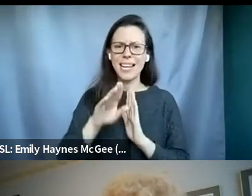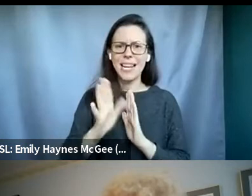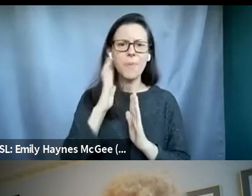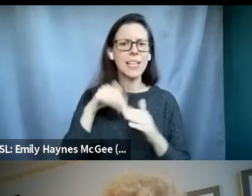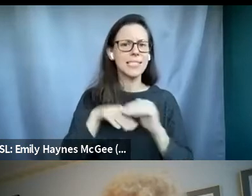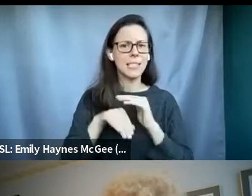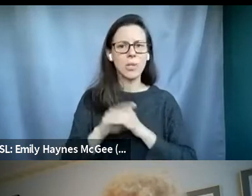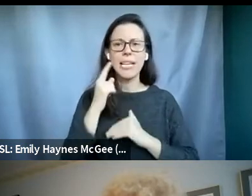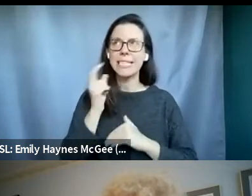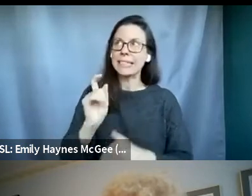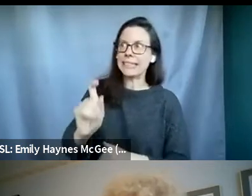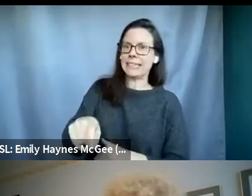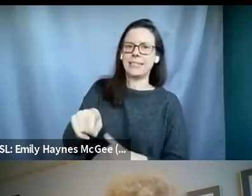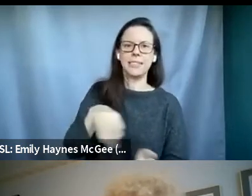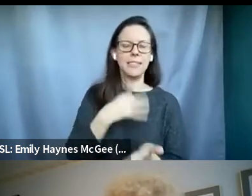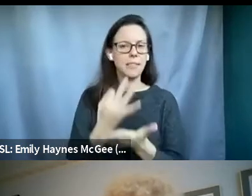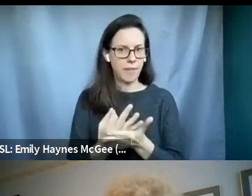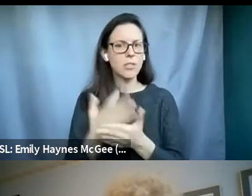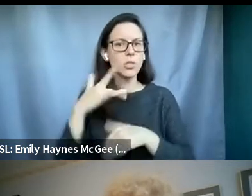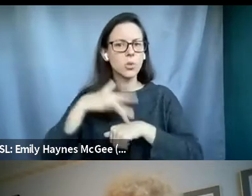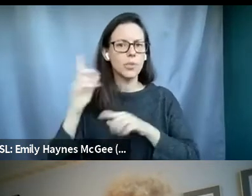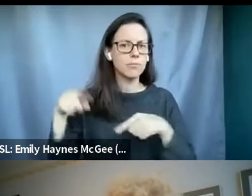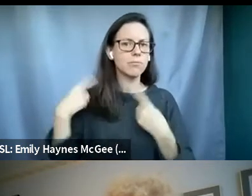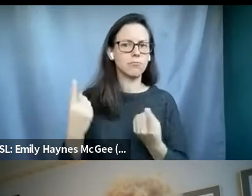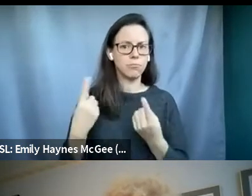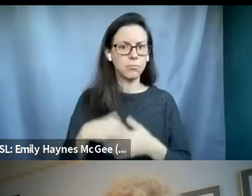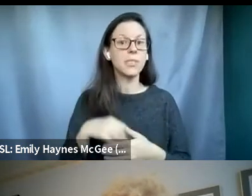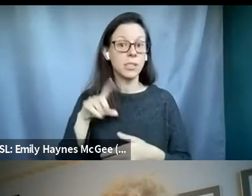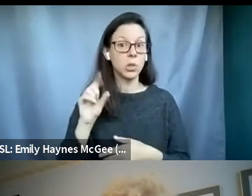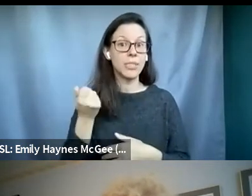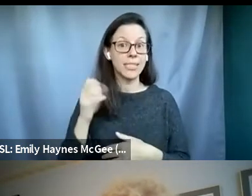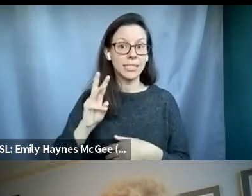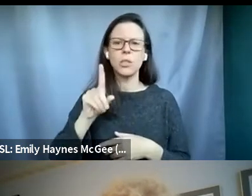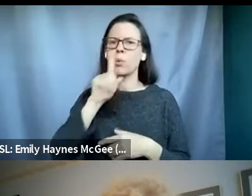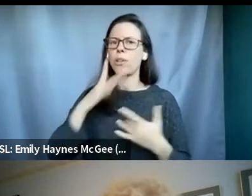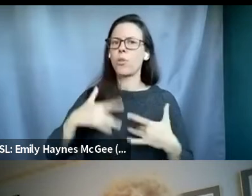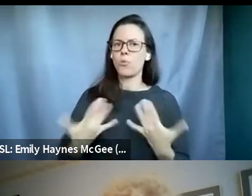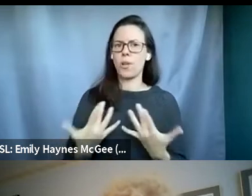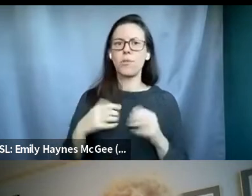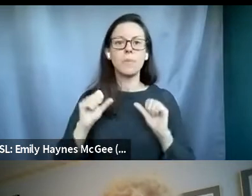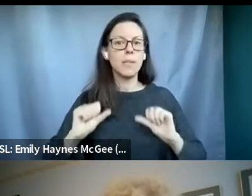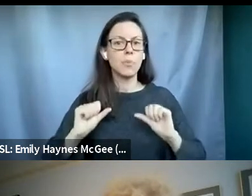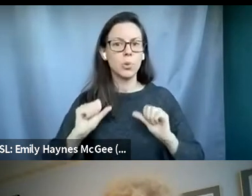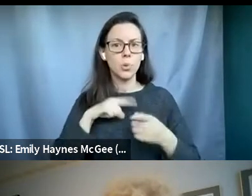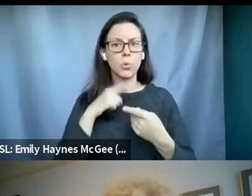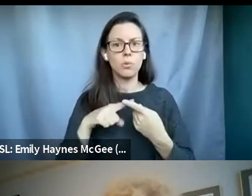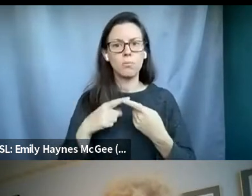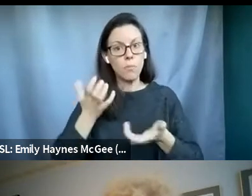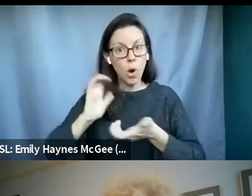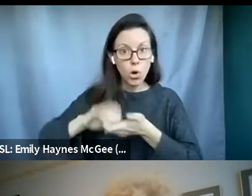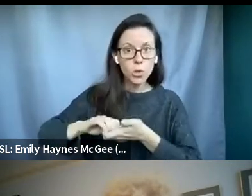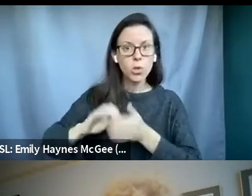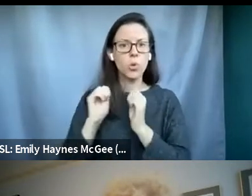and since then and we are really thrilled to be able to be partners with Andy Warhol